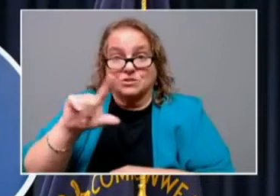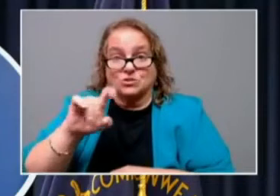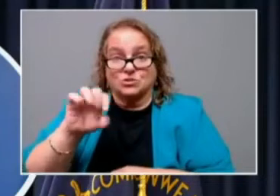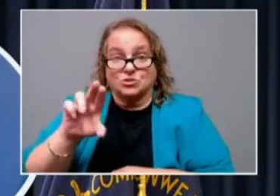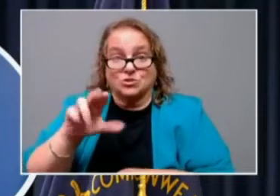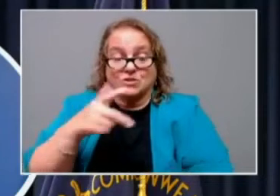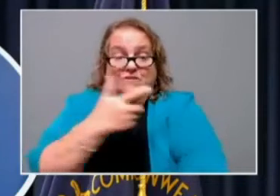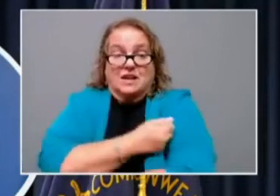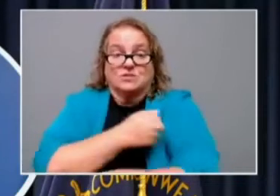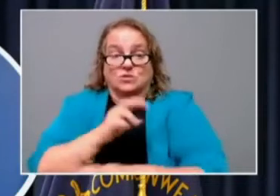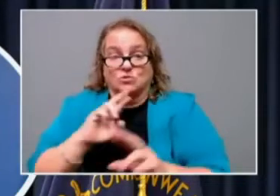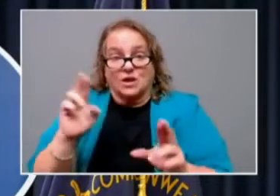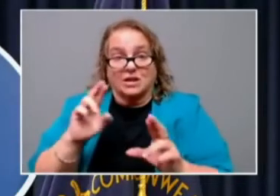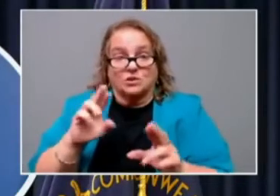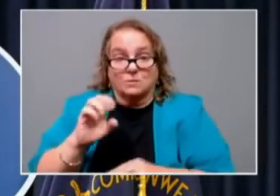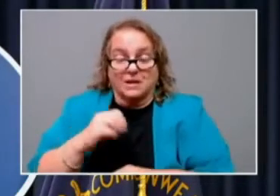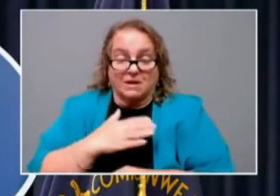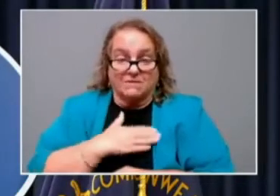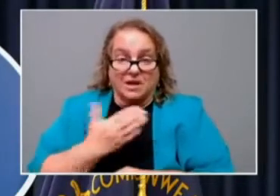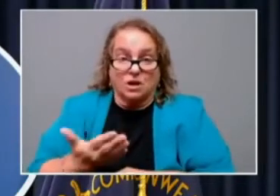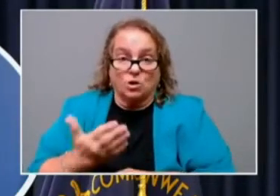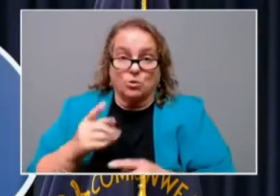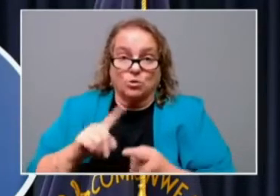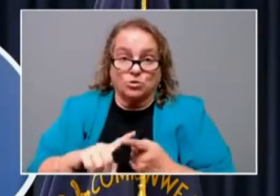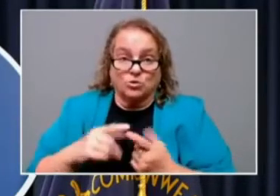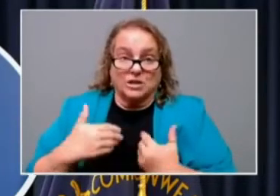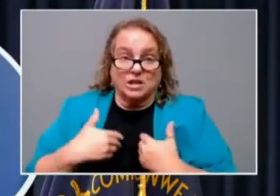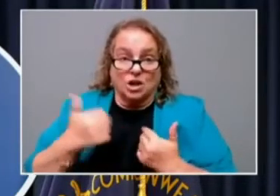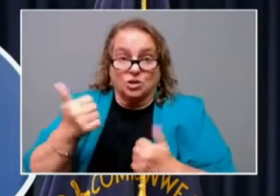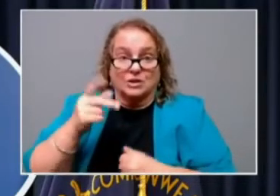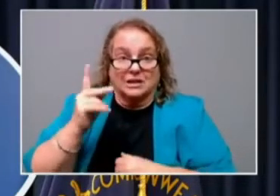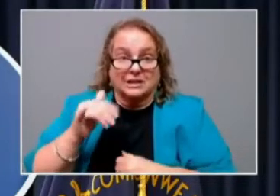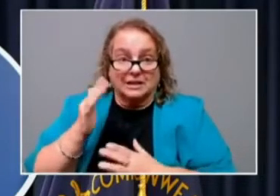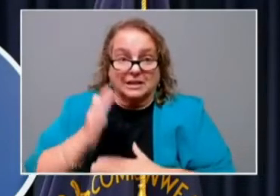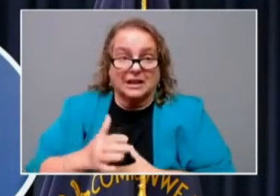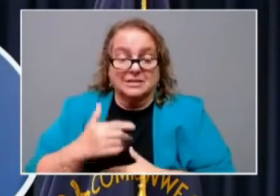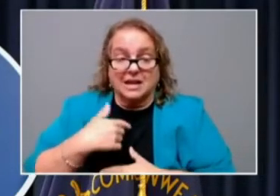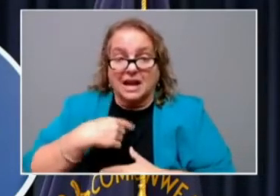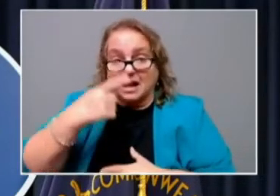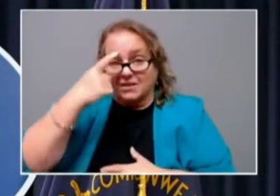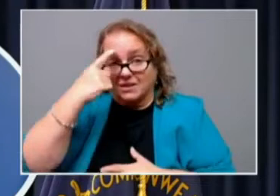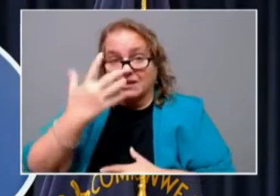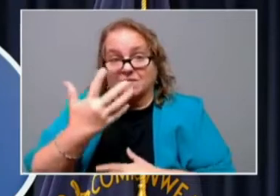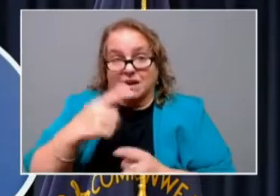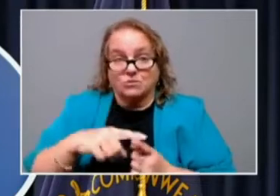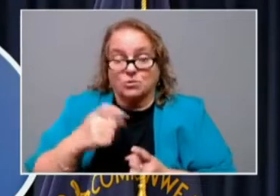available to younger Kentucky ins, I think 5-11 soon. Thank God